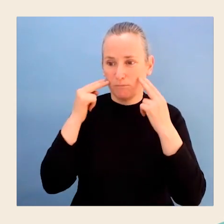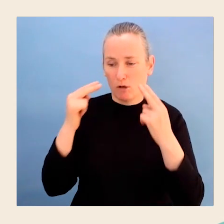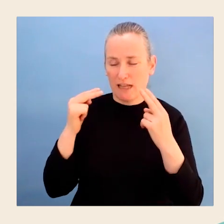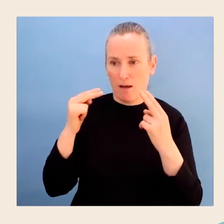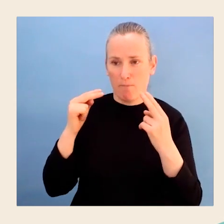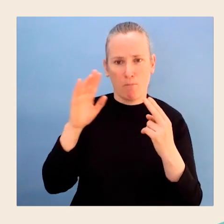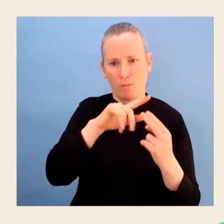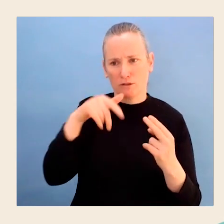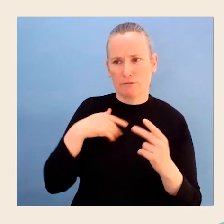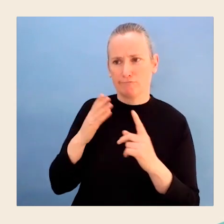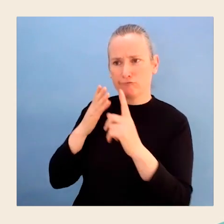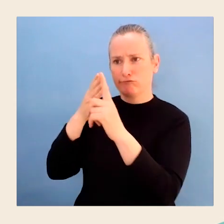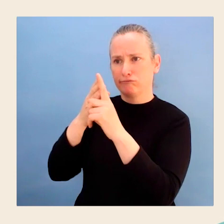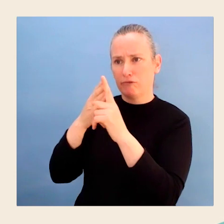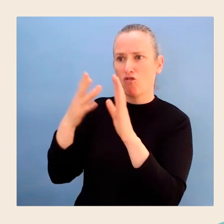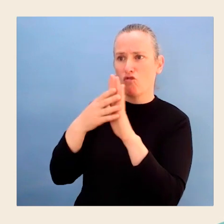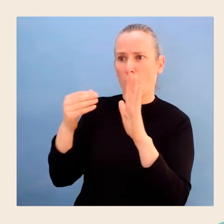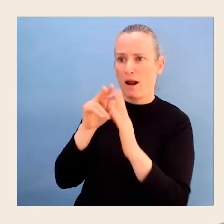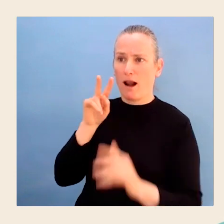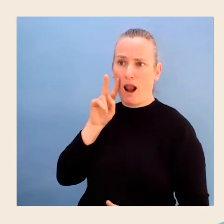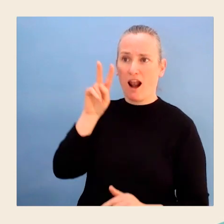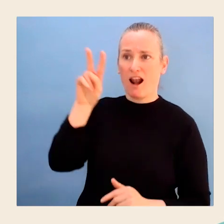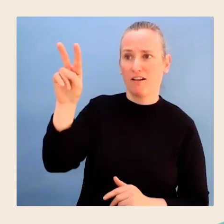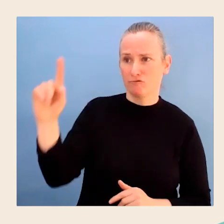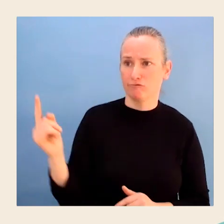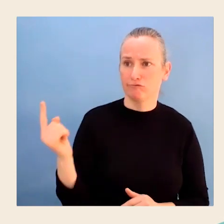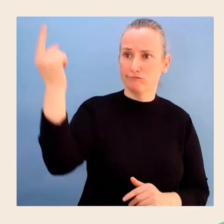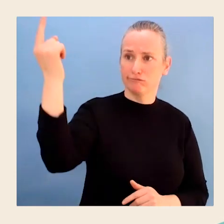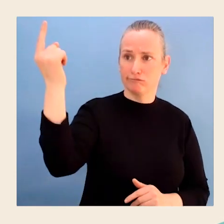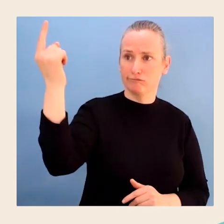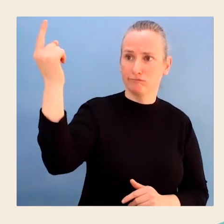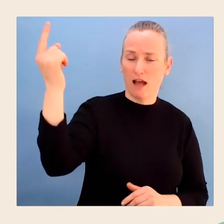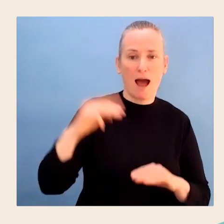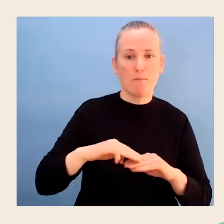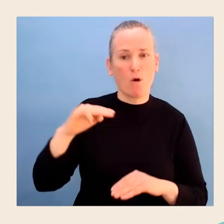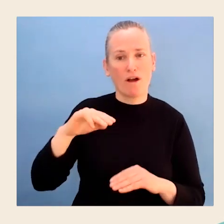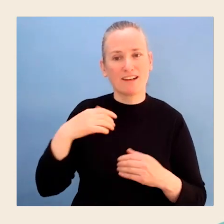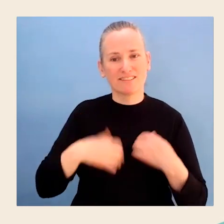I'm much more interested in that as the question. I am much more interested in taking apart